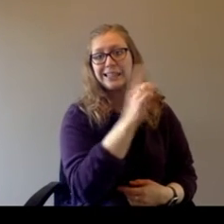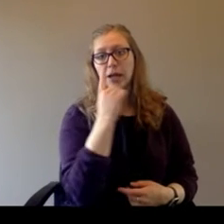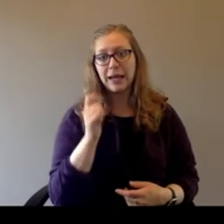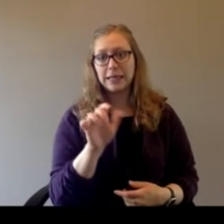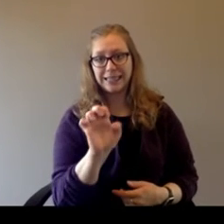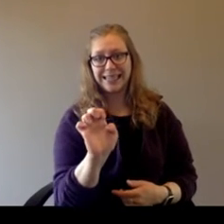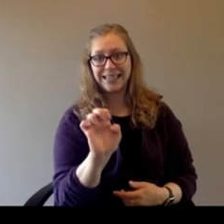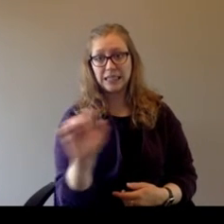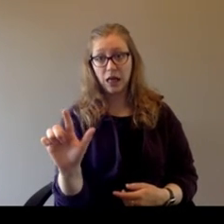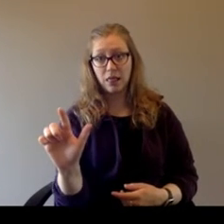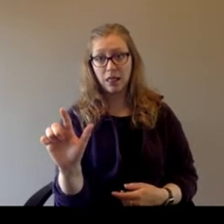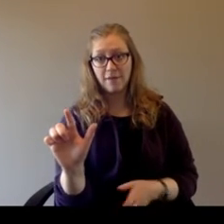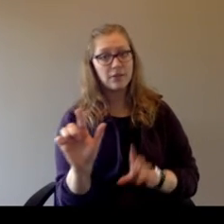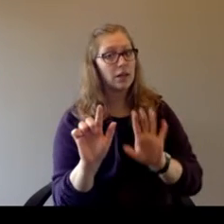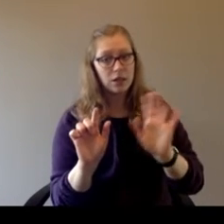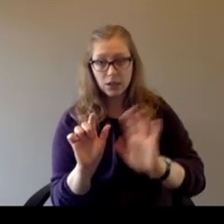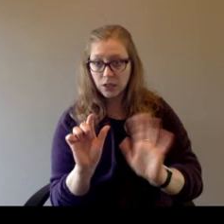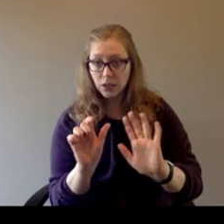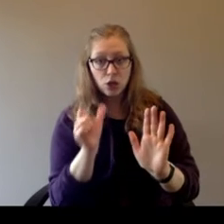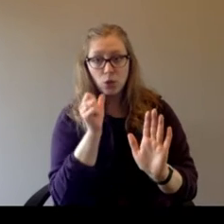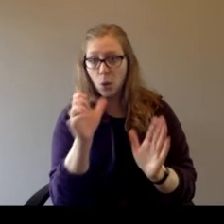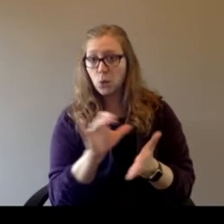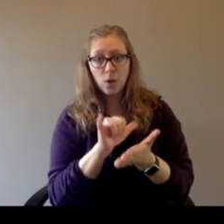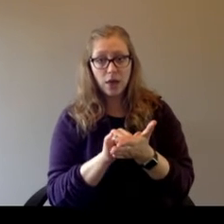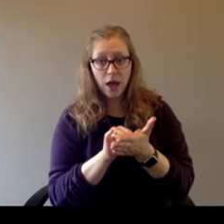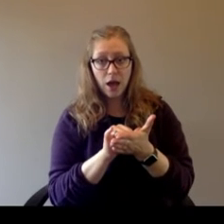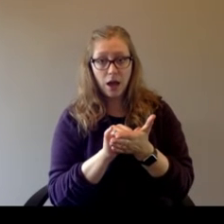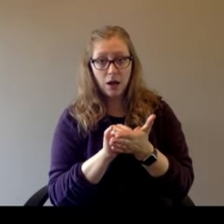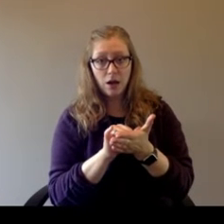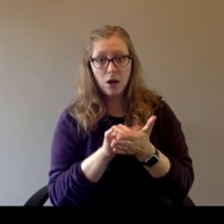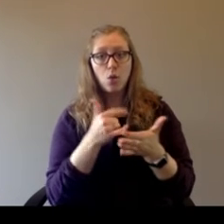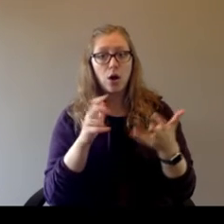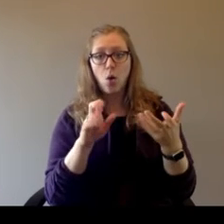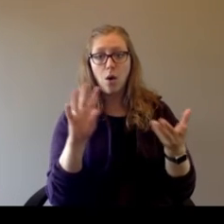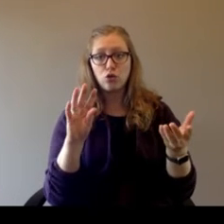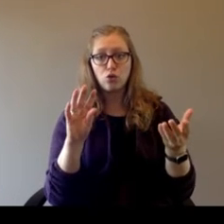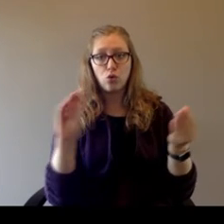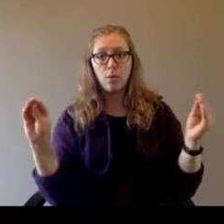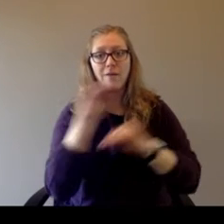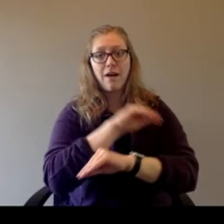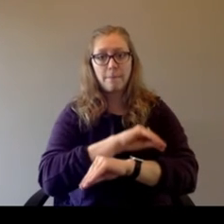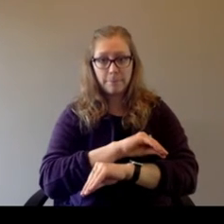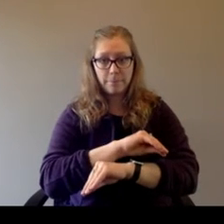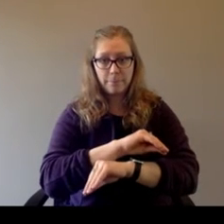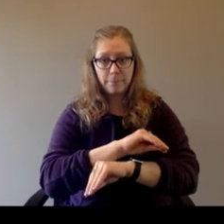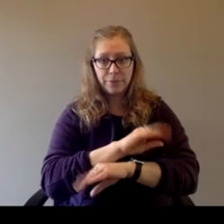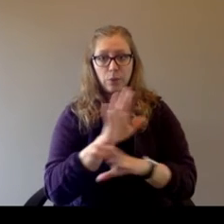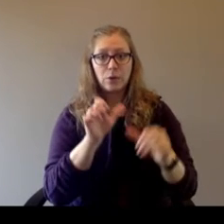when you are talking about congruent statements we do not want to do that. We want to continue the same pattern.